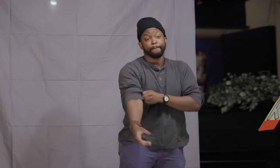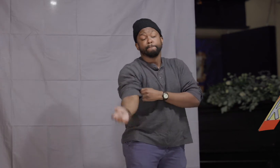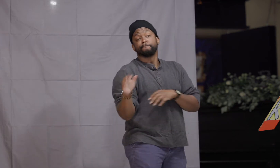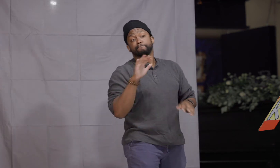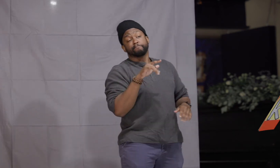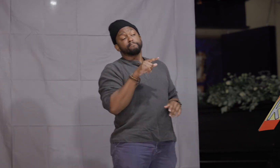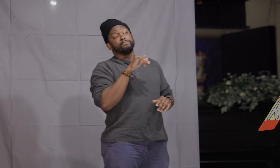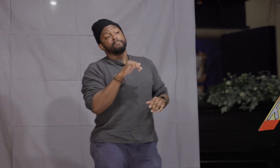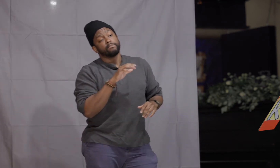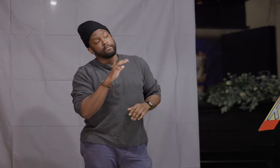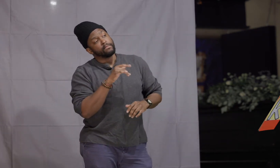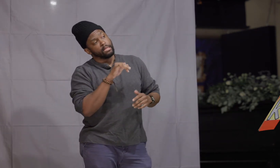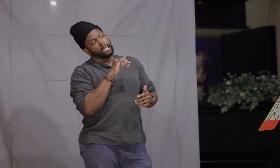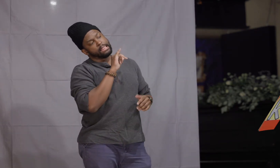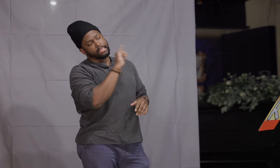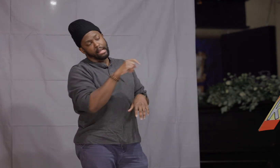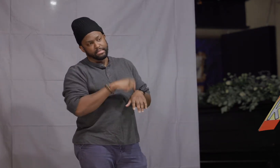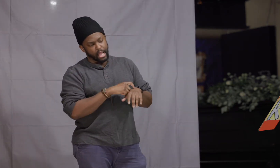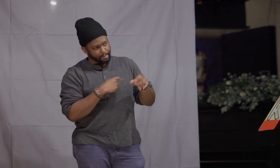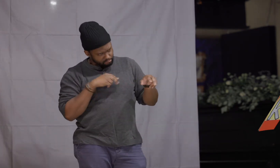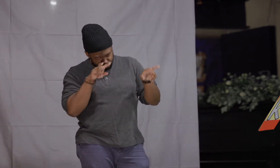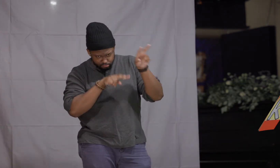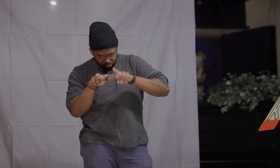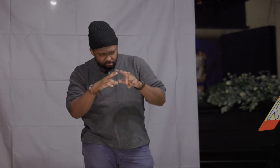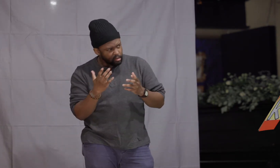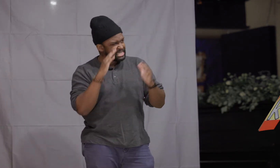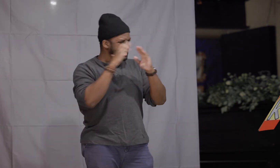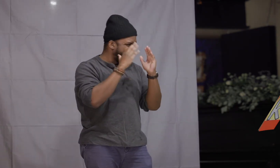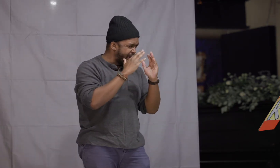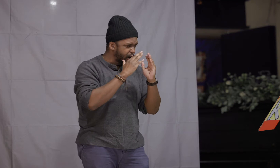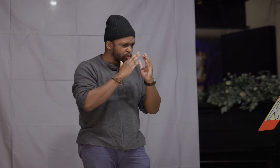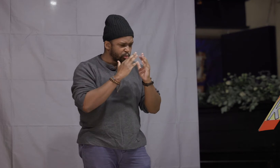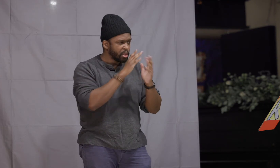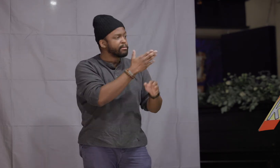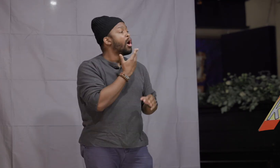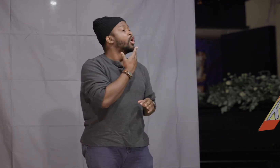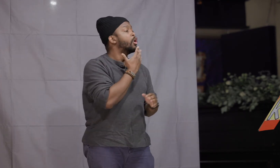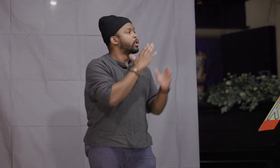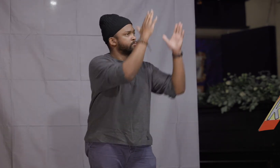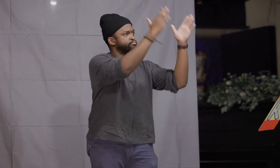in and out of some of the historical markers in the area while explaining what each stop meant.